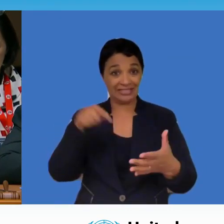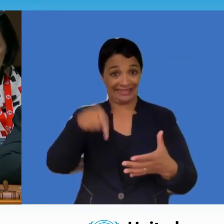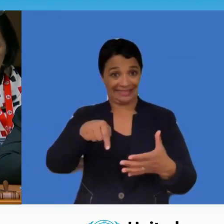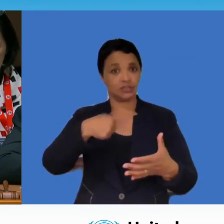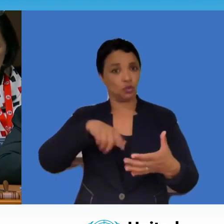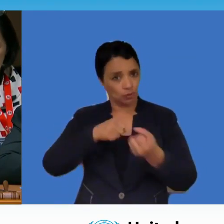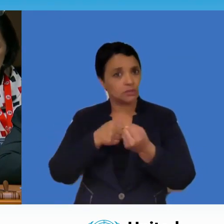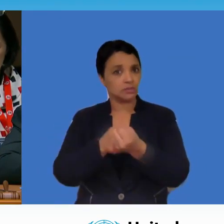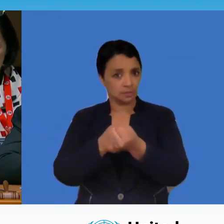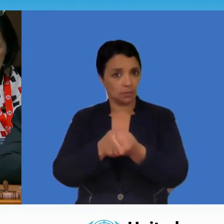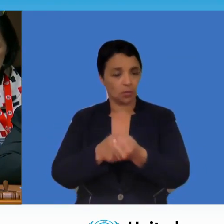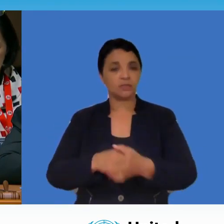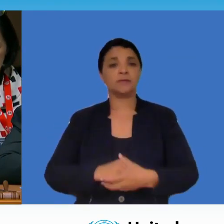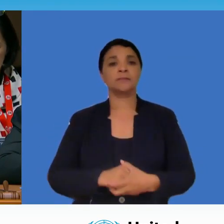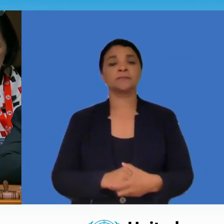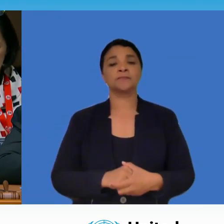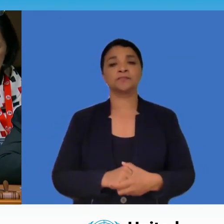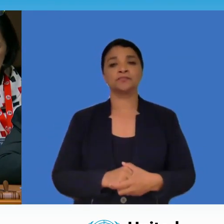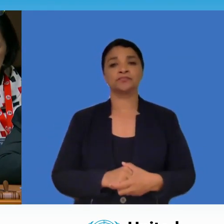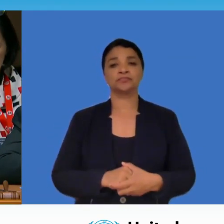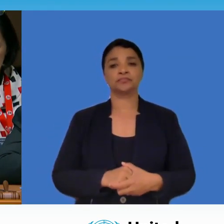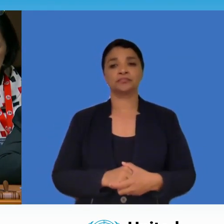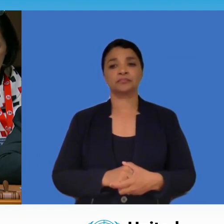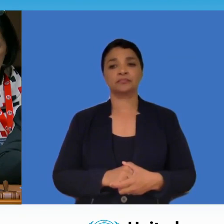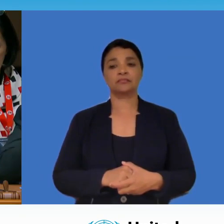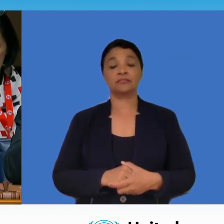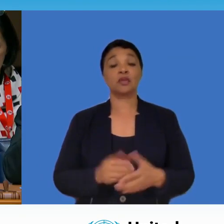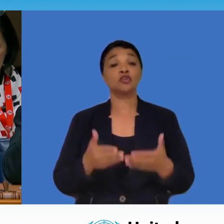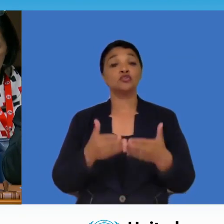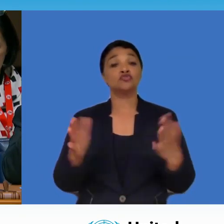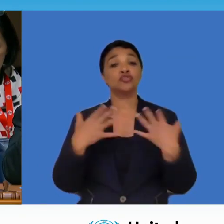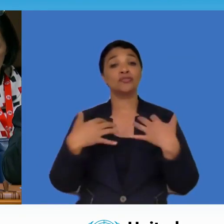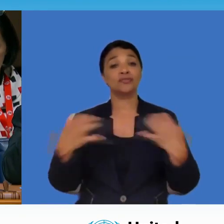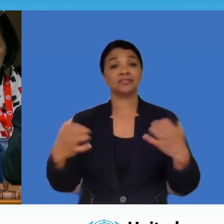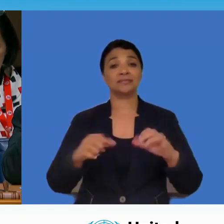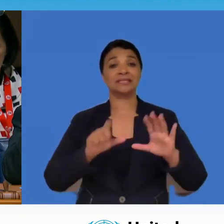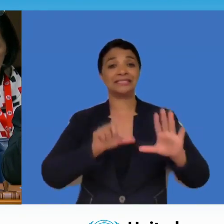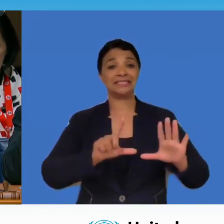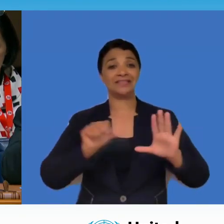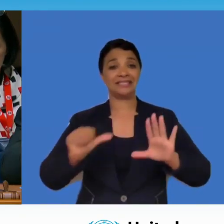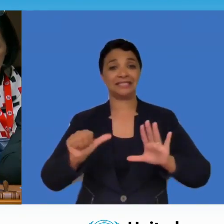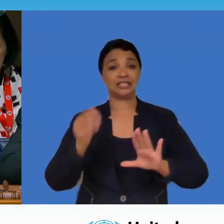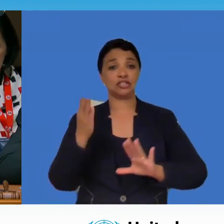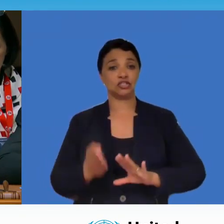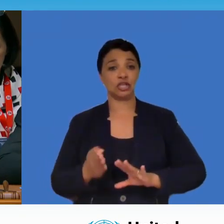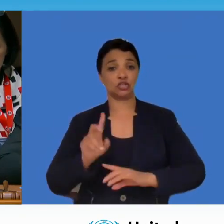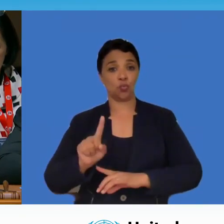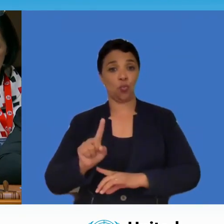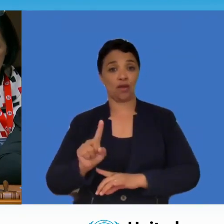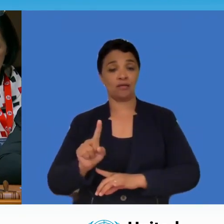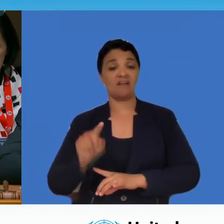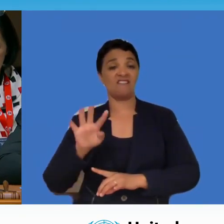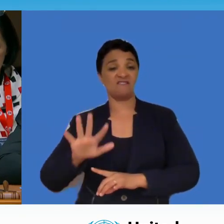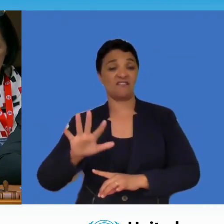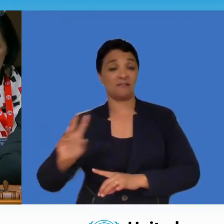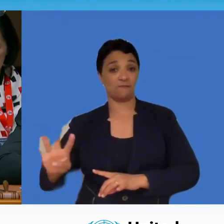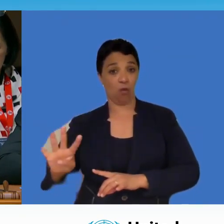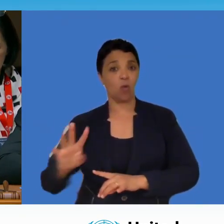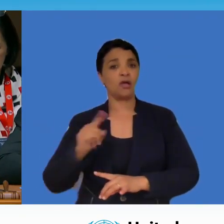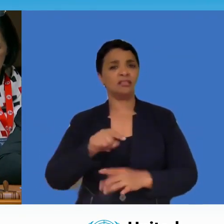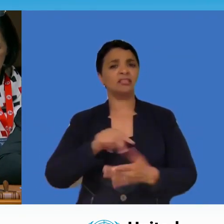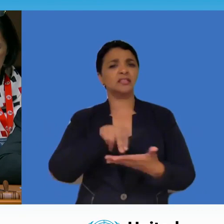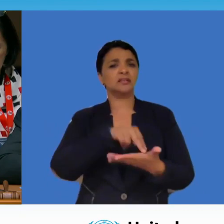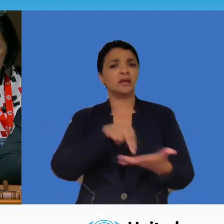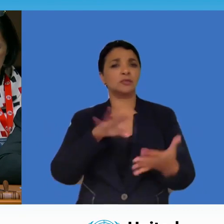persons with disabilities pursuant to General Assembly resolution 7654 on implementation